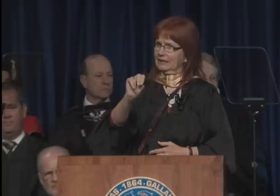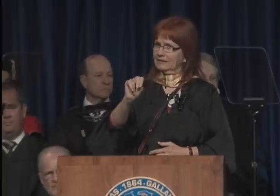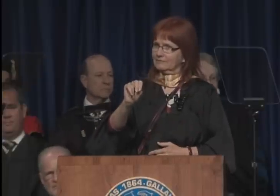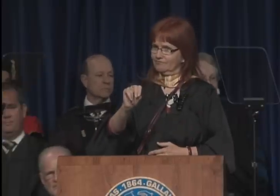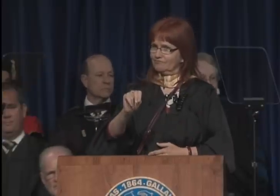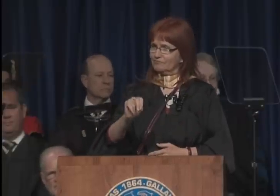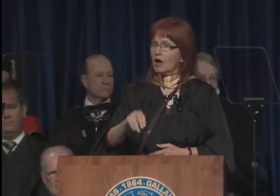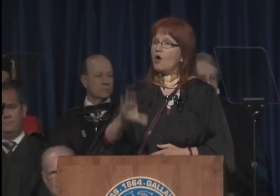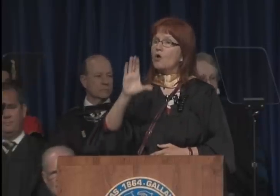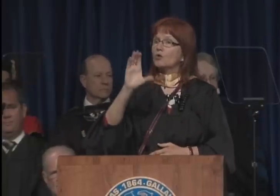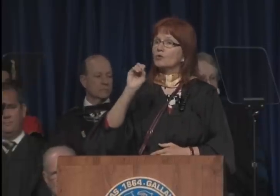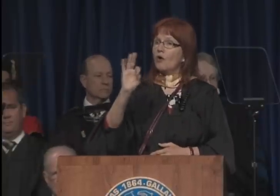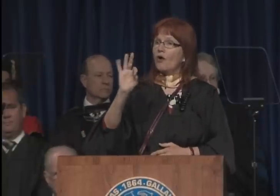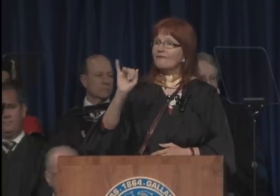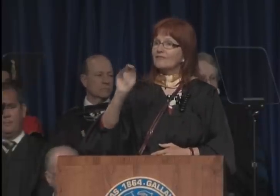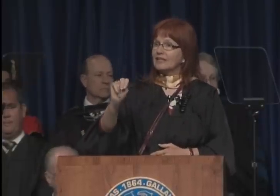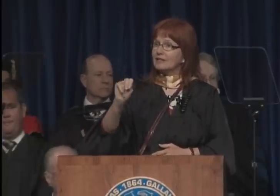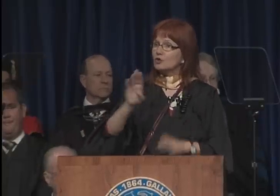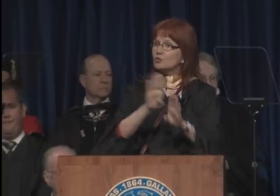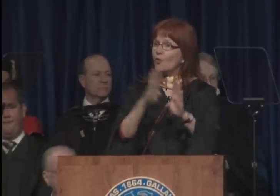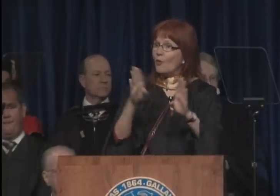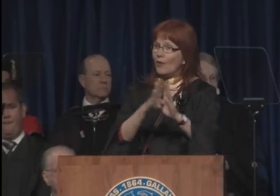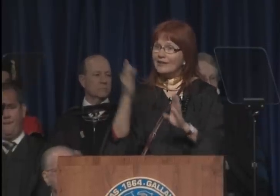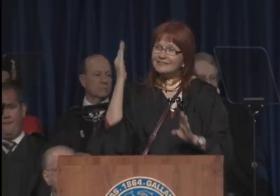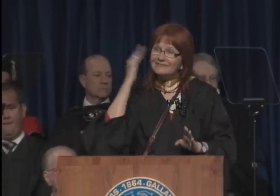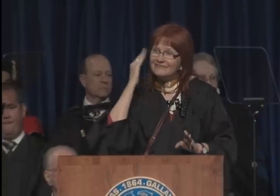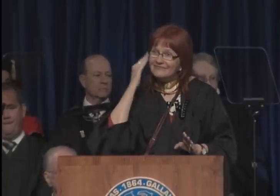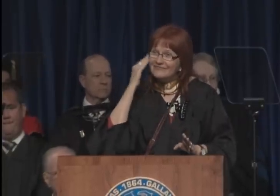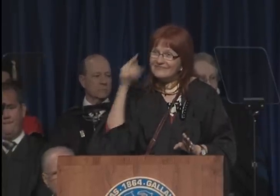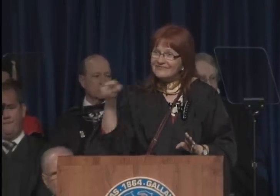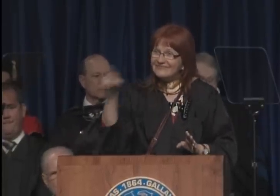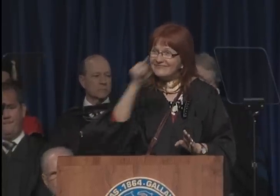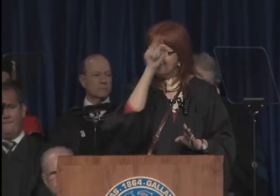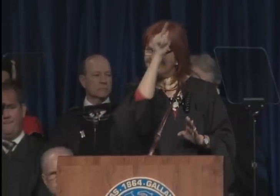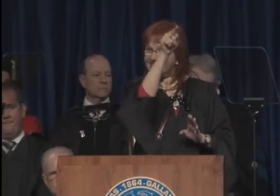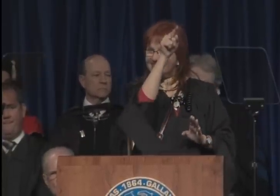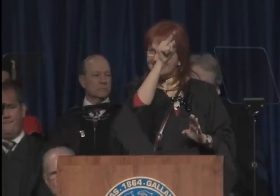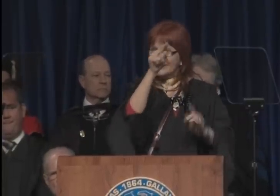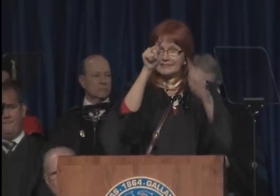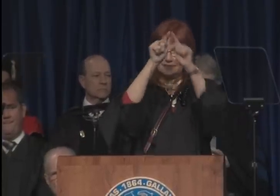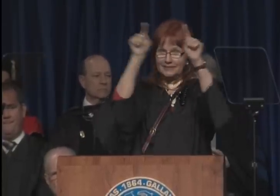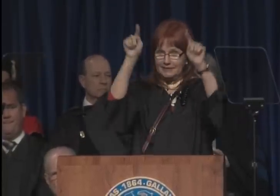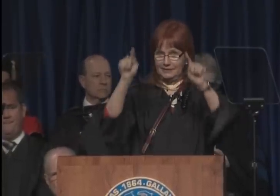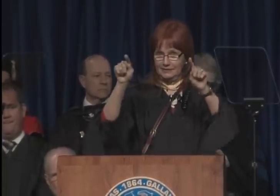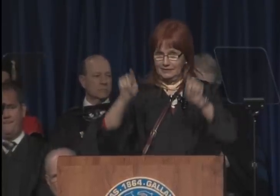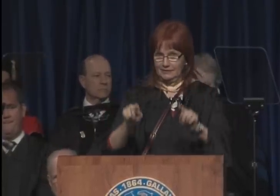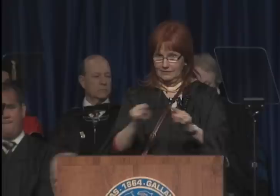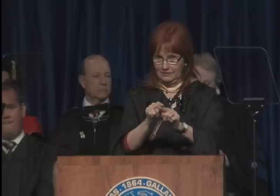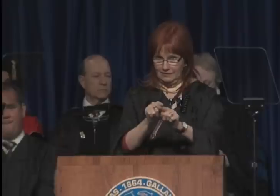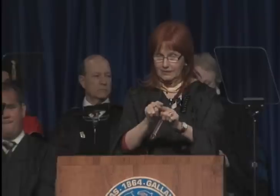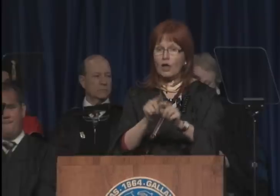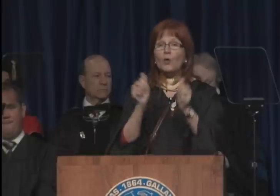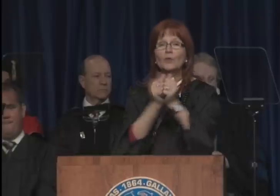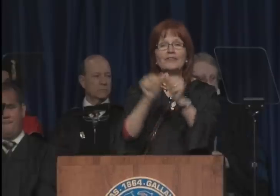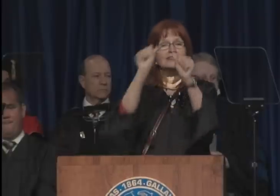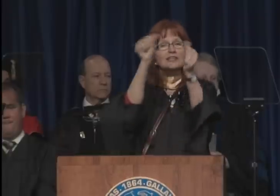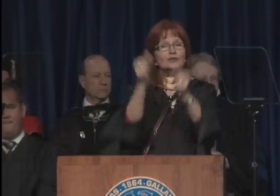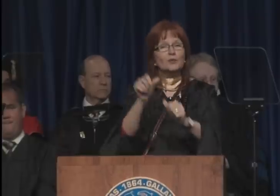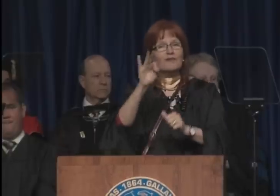This is a pin that I will be giving to you. You see the coffin door in the background. And then in the forefront,